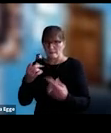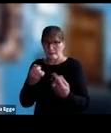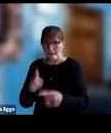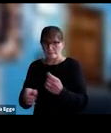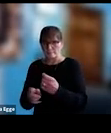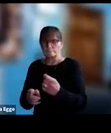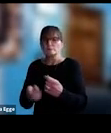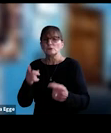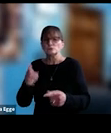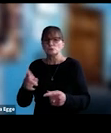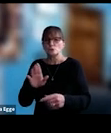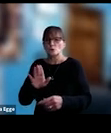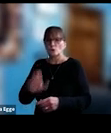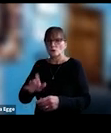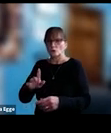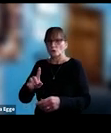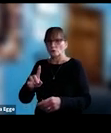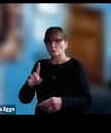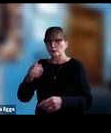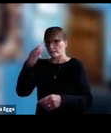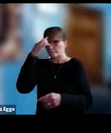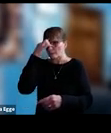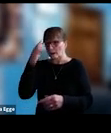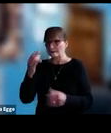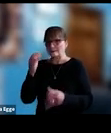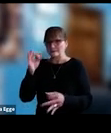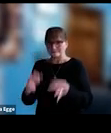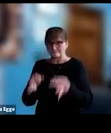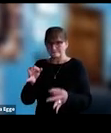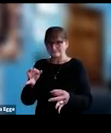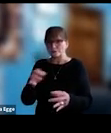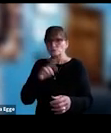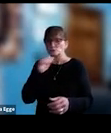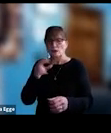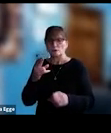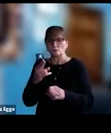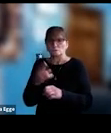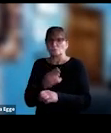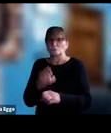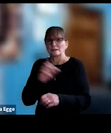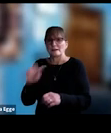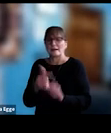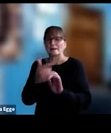but to her state at the time of proceedings during which she was not actively using any legal substances while she was held in jail.